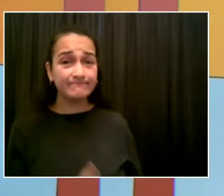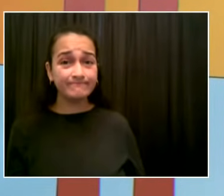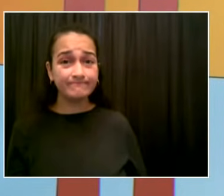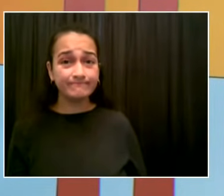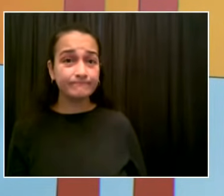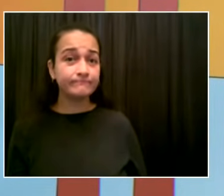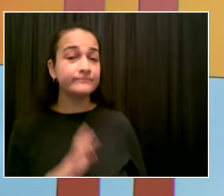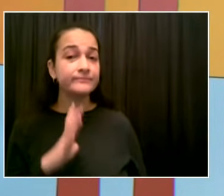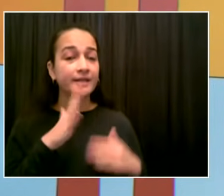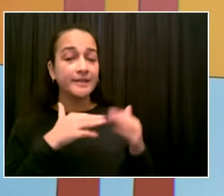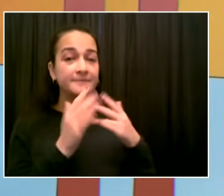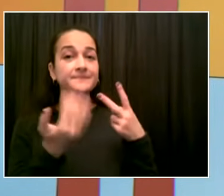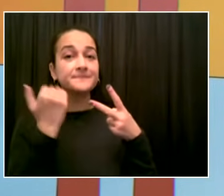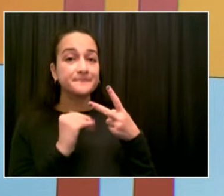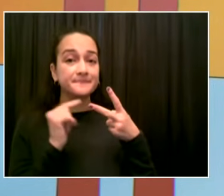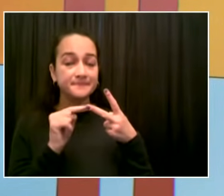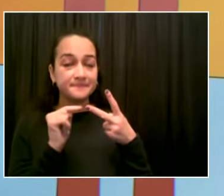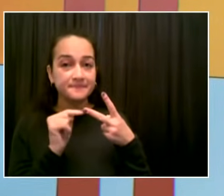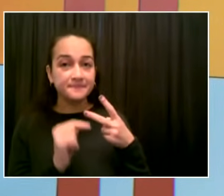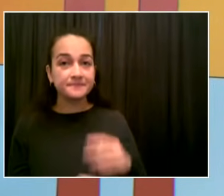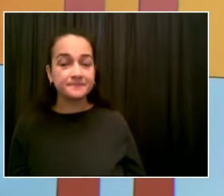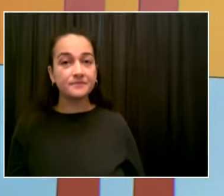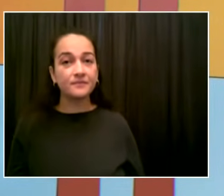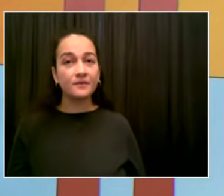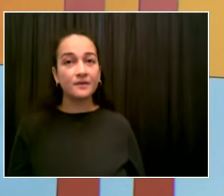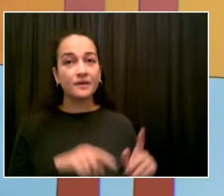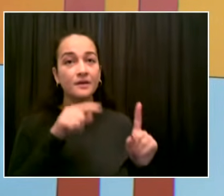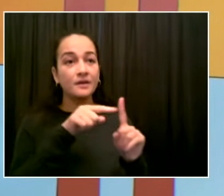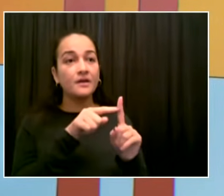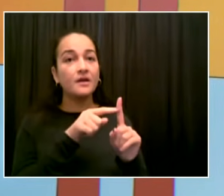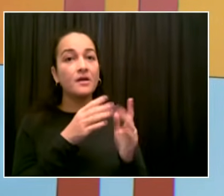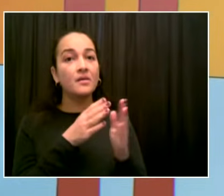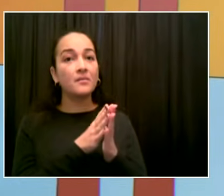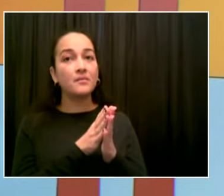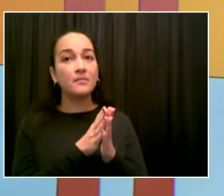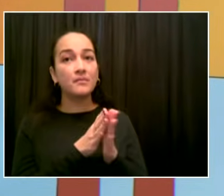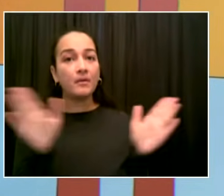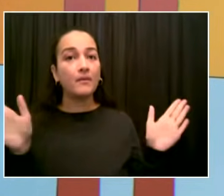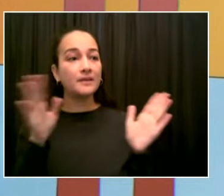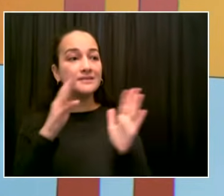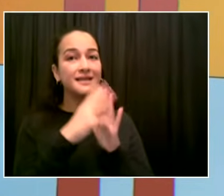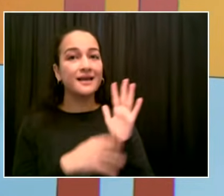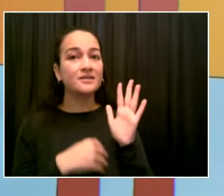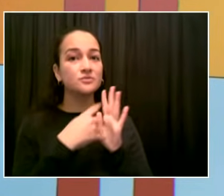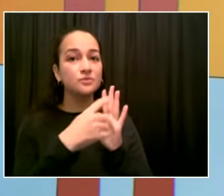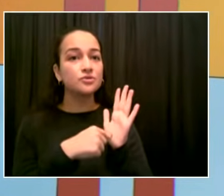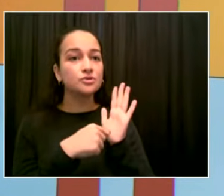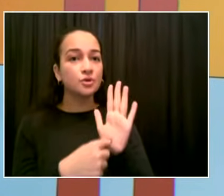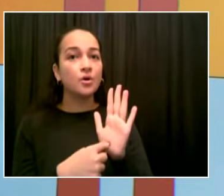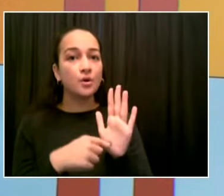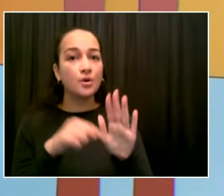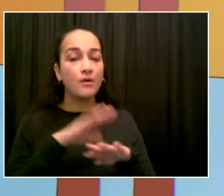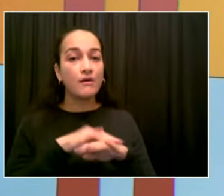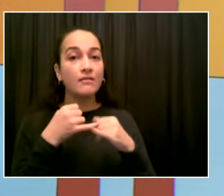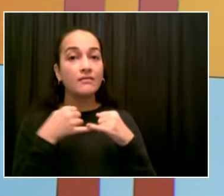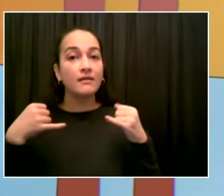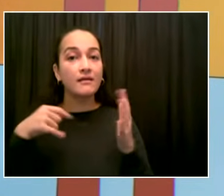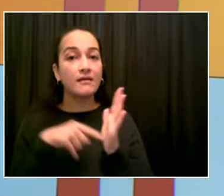SISUE I JUST WANTED TO ASKW) YOUR PUICBL SCHEDULE ONLINE HASN'T BEEN UPDATED